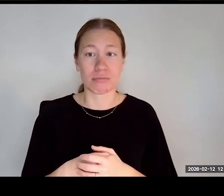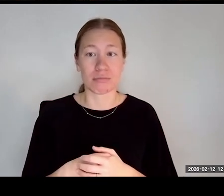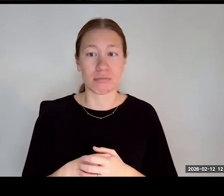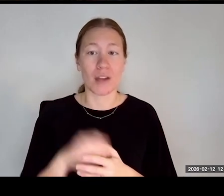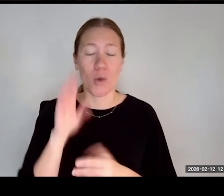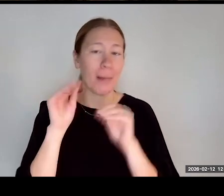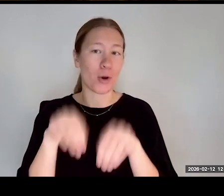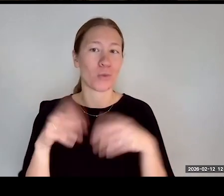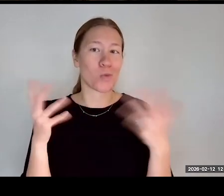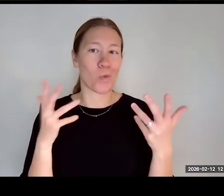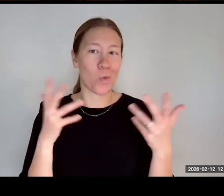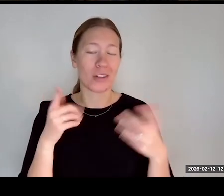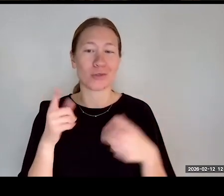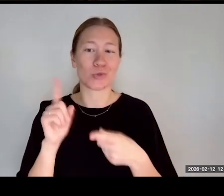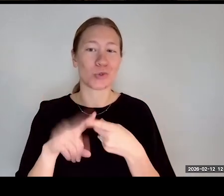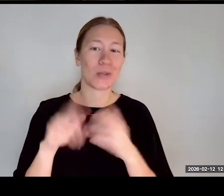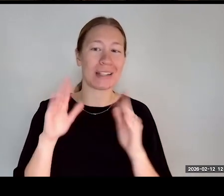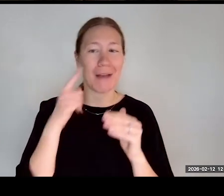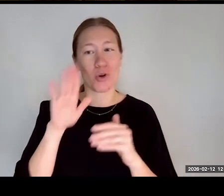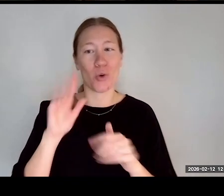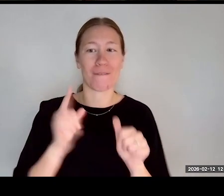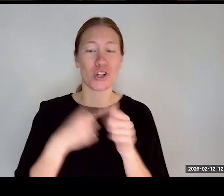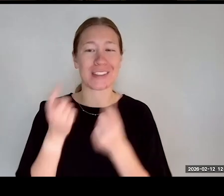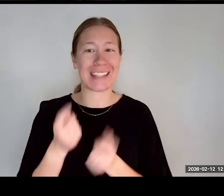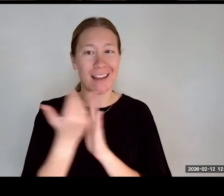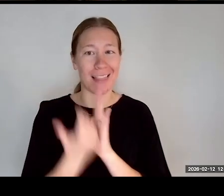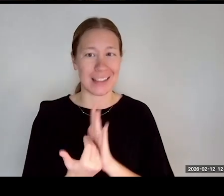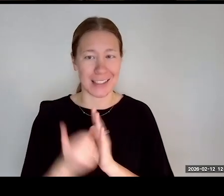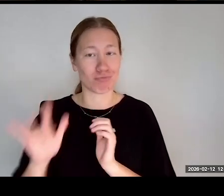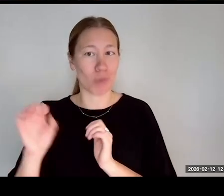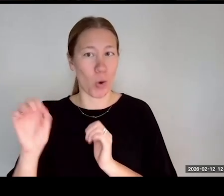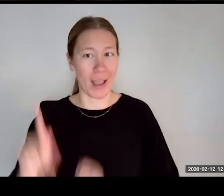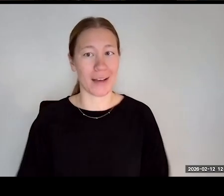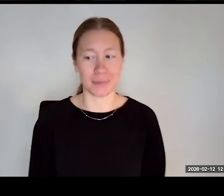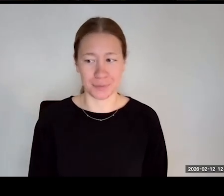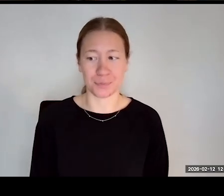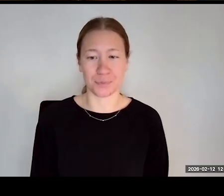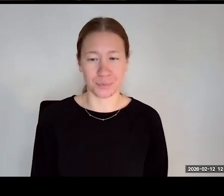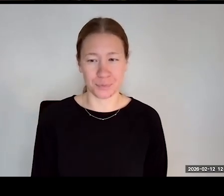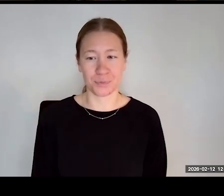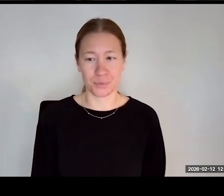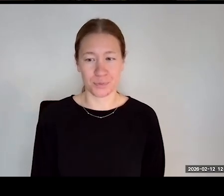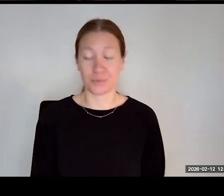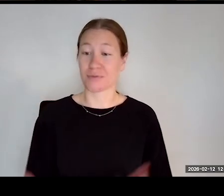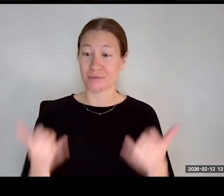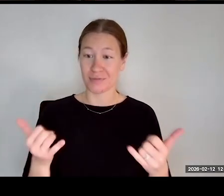for your first ski lesson. I'm gonna hit okay. And then it's gonna update the link text in the document.